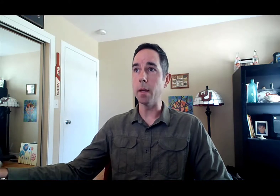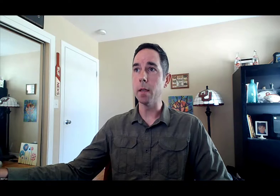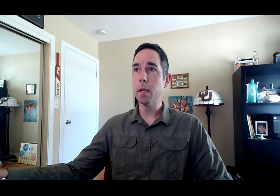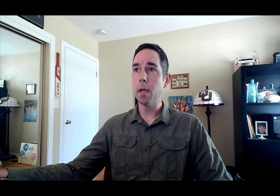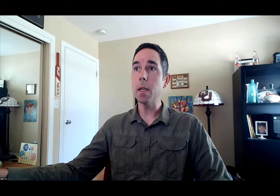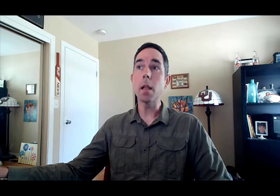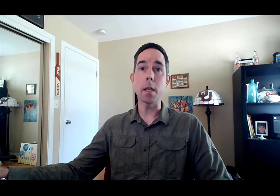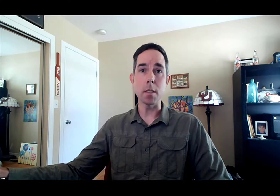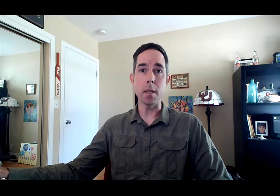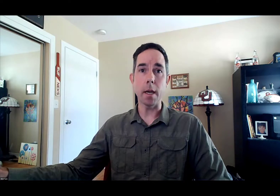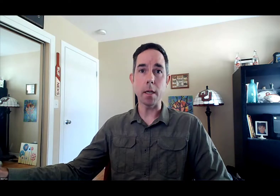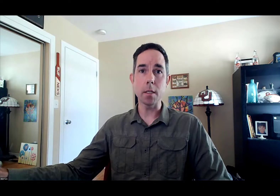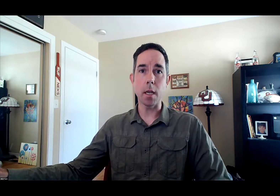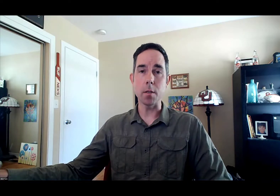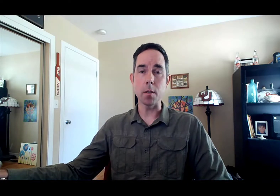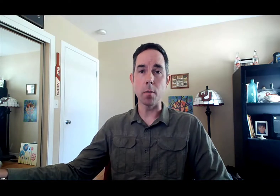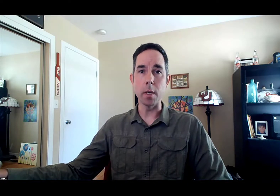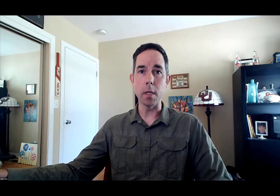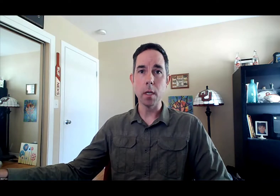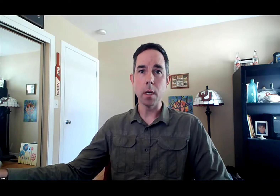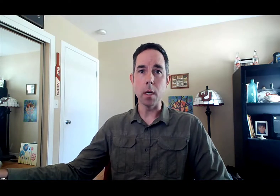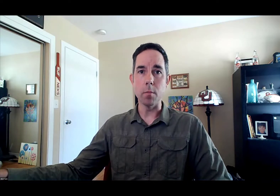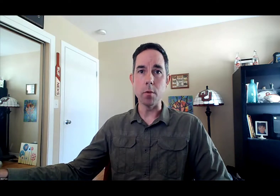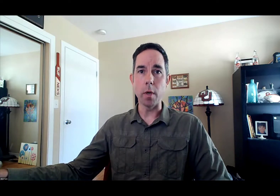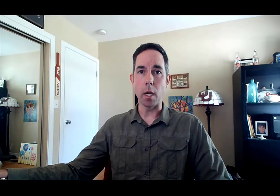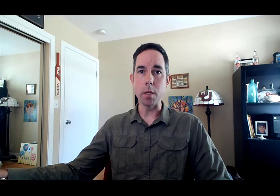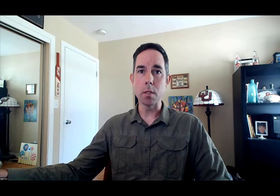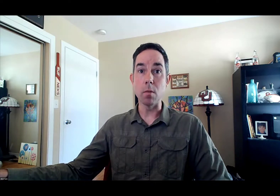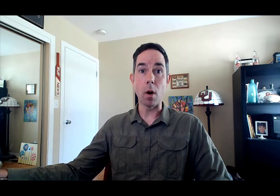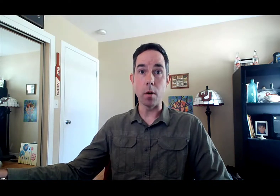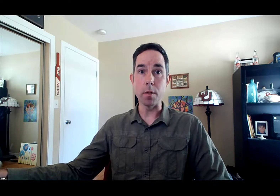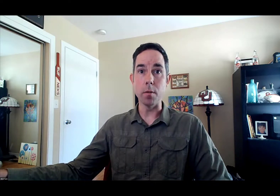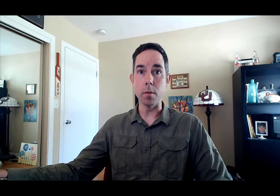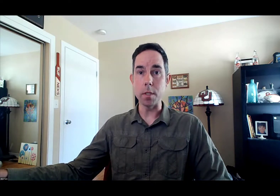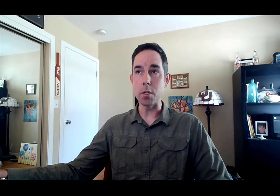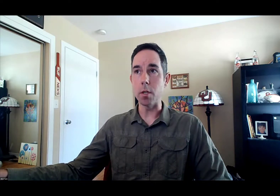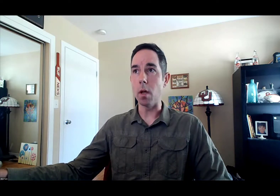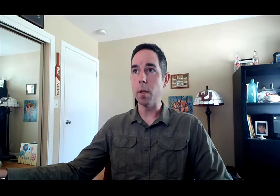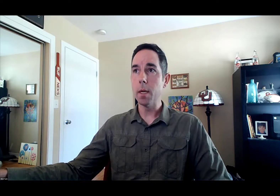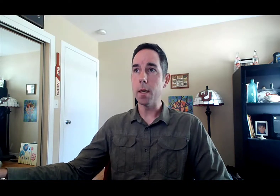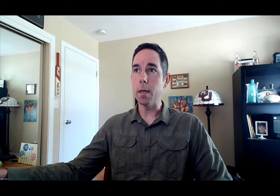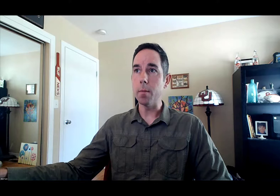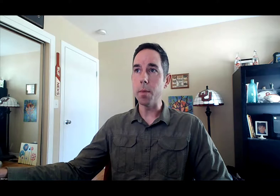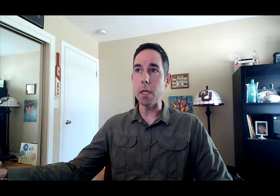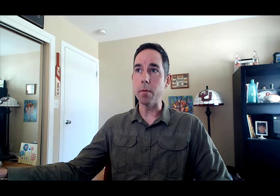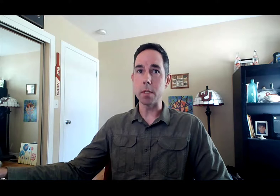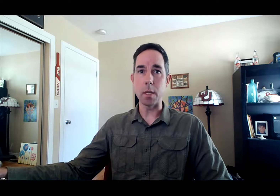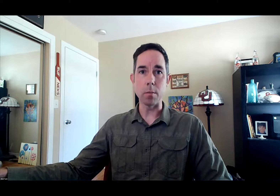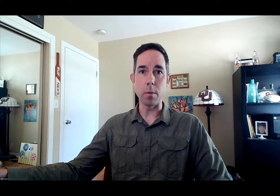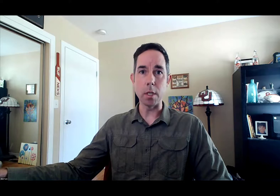And you know, like you said, (UNKNOWN) will be joining us tomorrow to do a session on PDF accessibility.